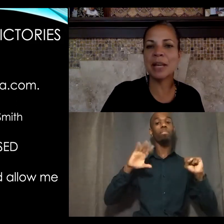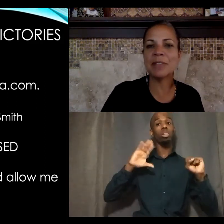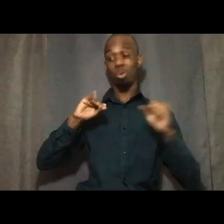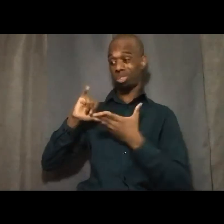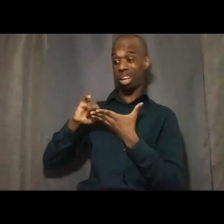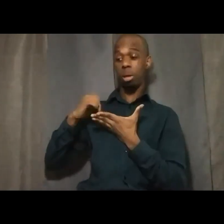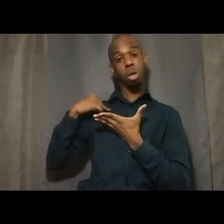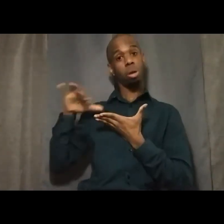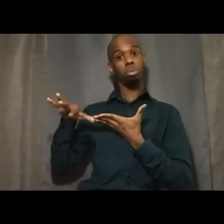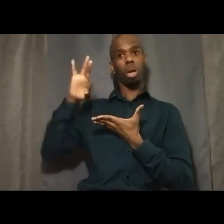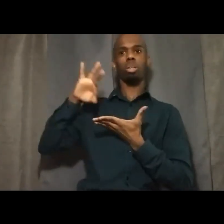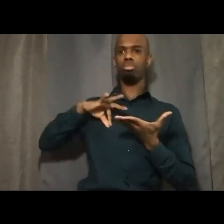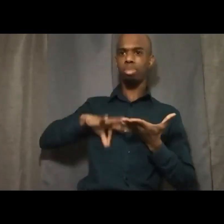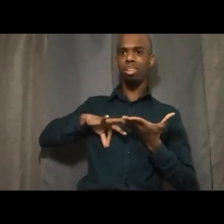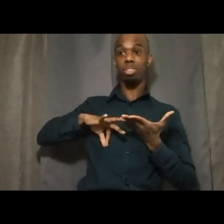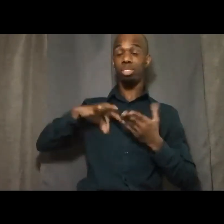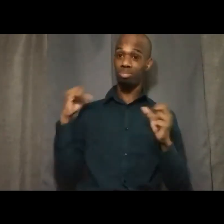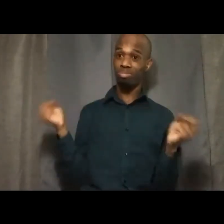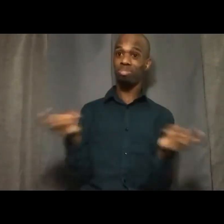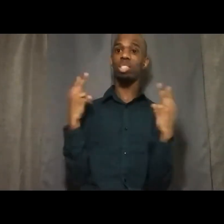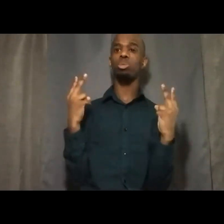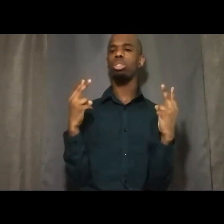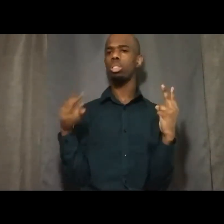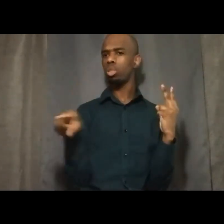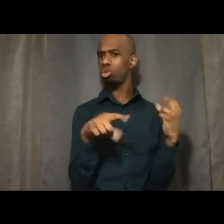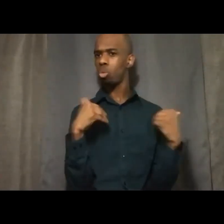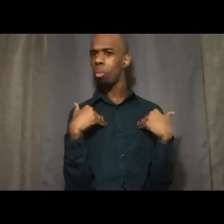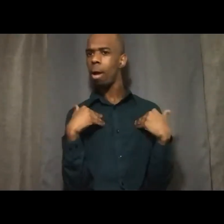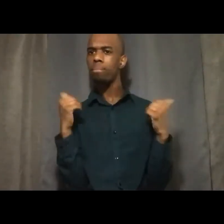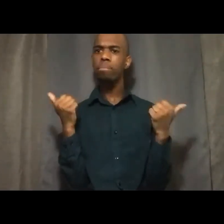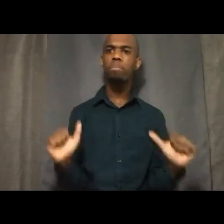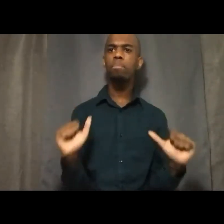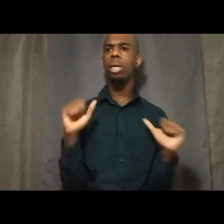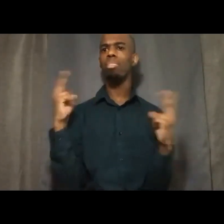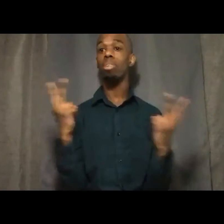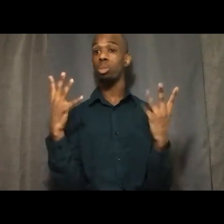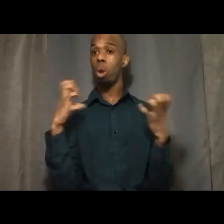sure, let's get three of them before we move on to survival pending revolution